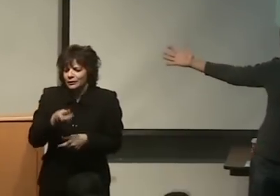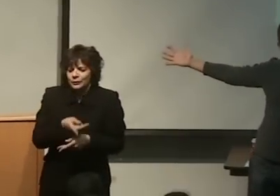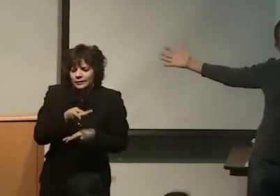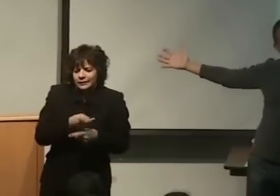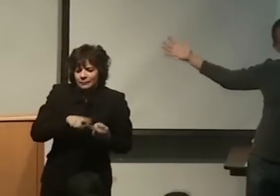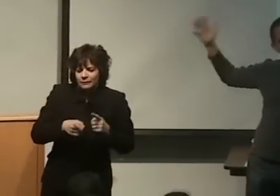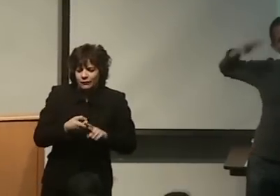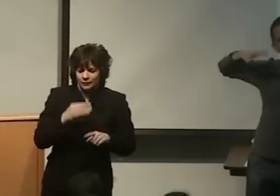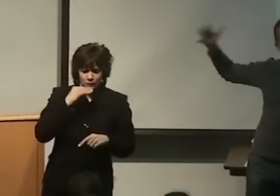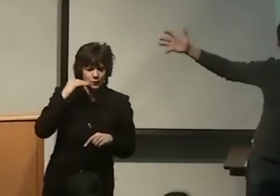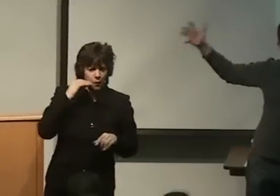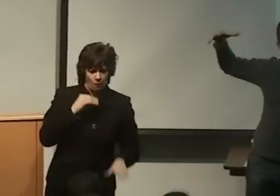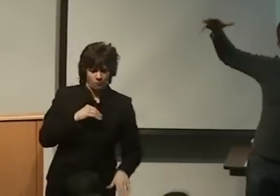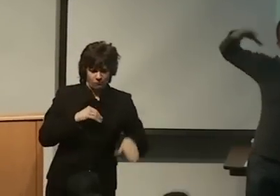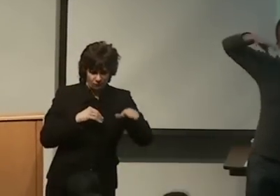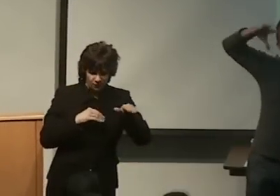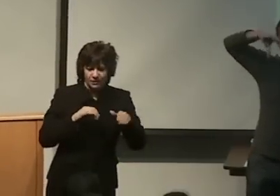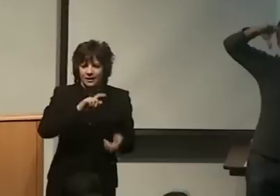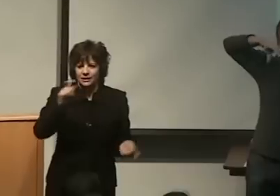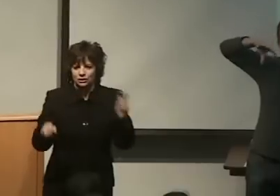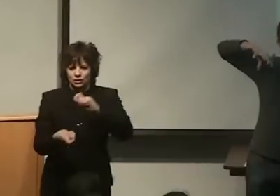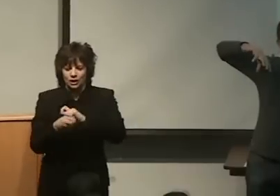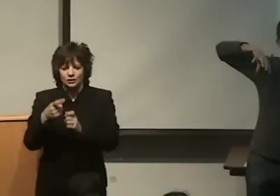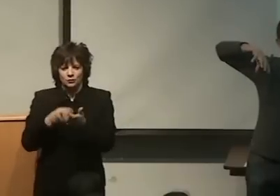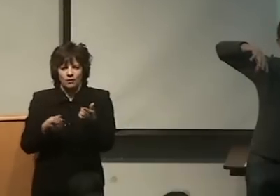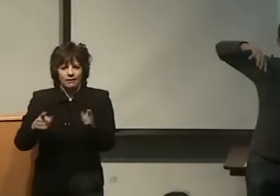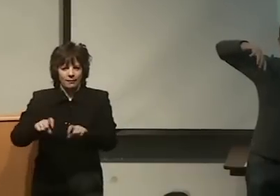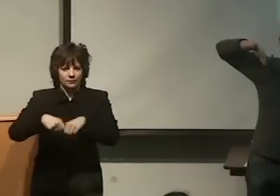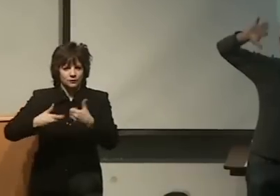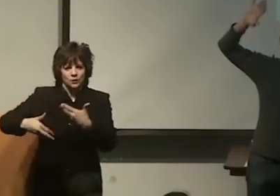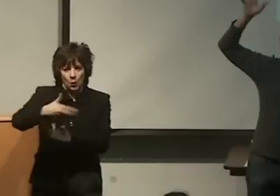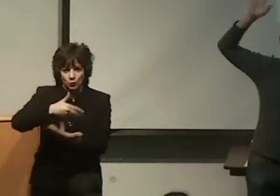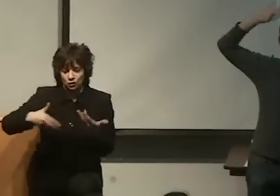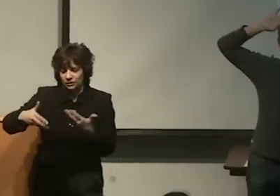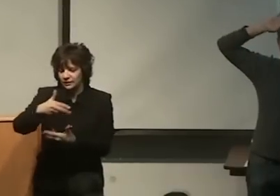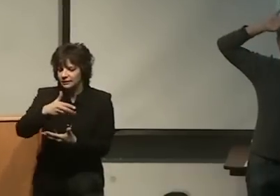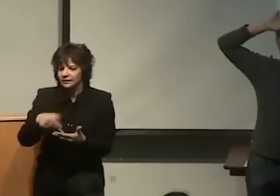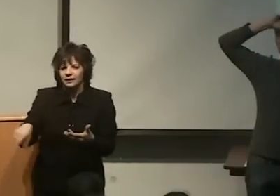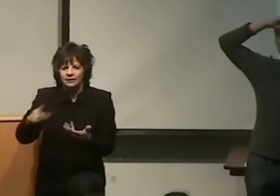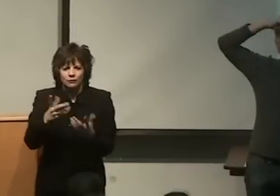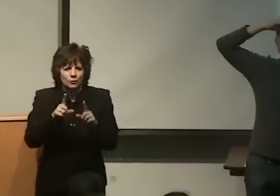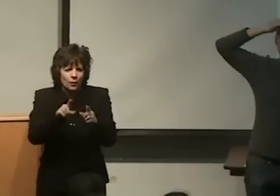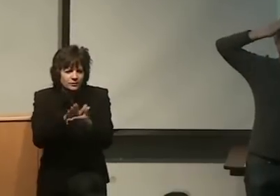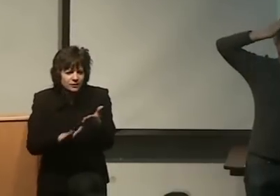This has changed what happens socially in a lot of ways. Those of you who went to college remember